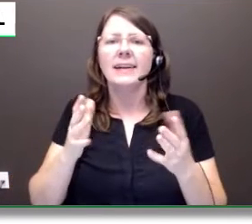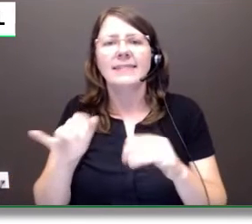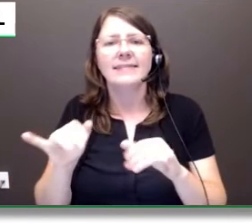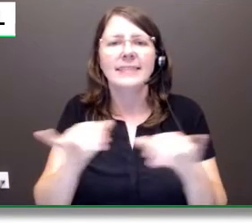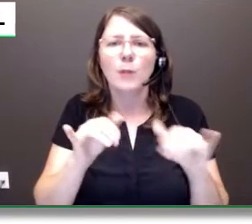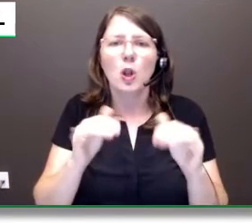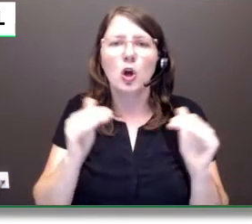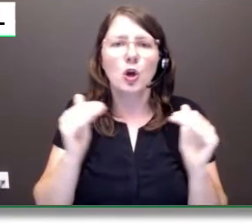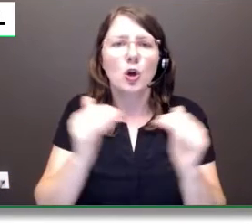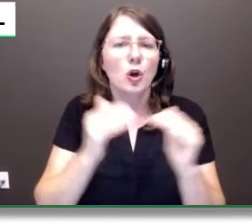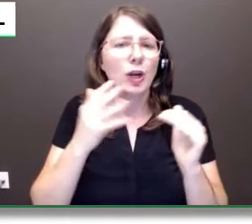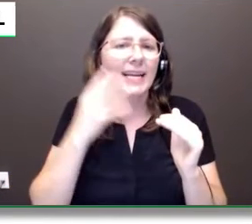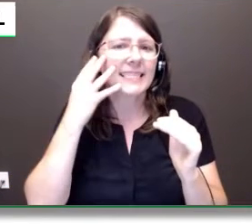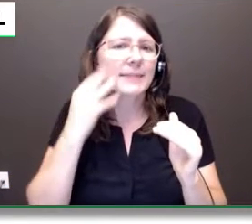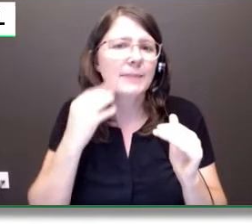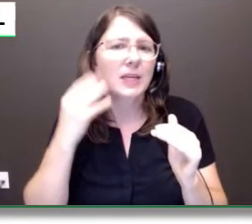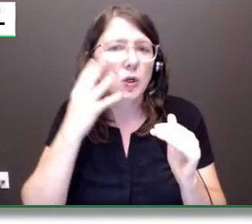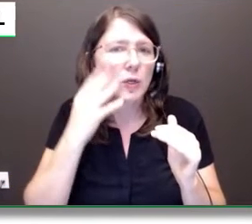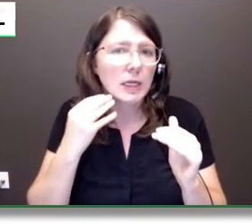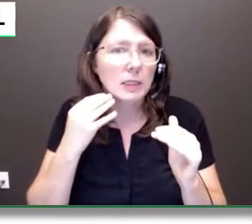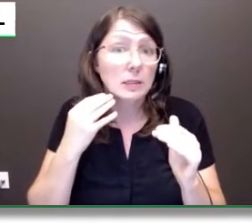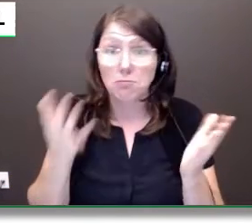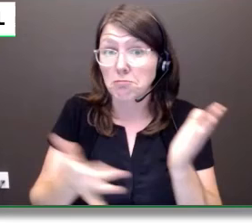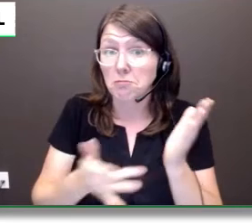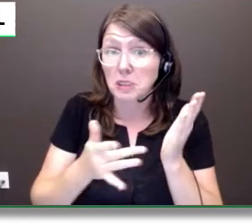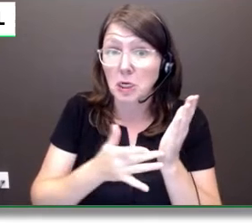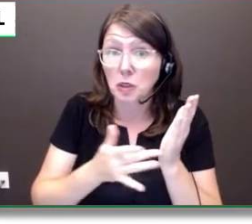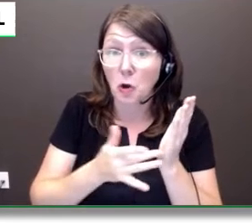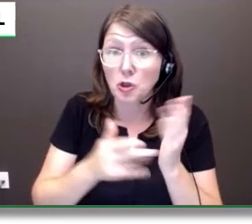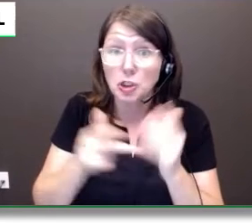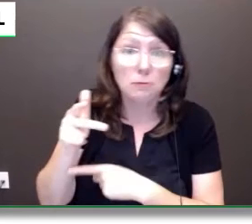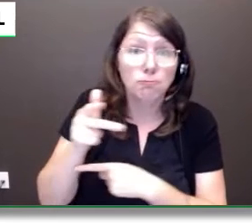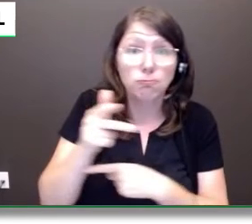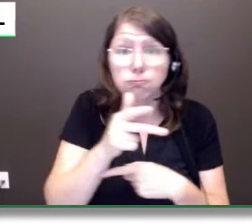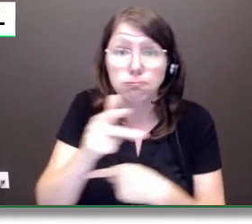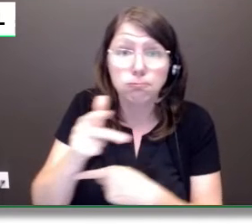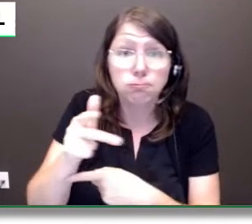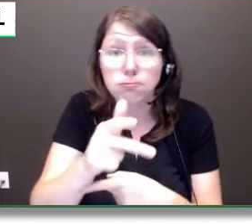of technology or even you know exhibits located in more accessible areas? And